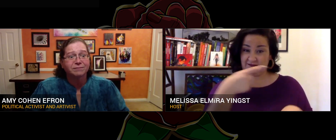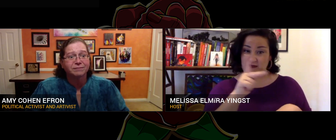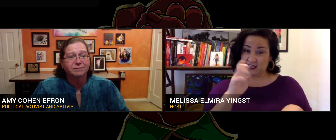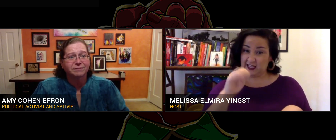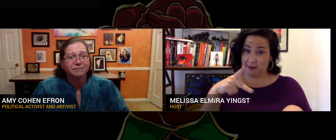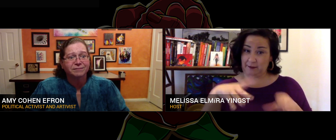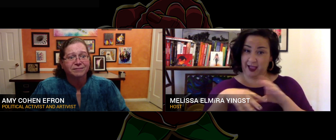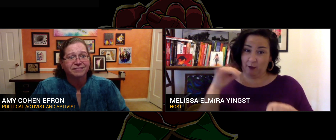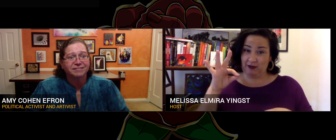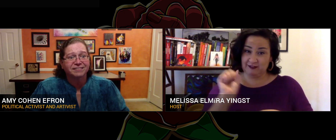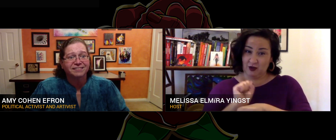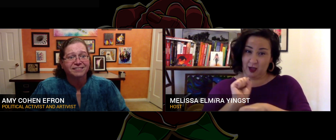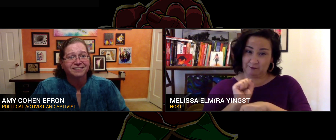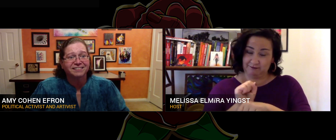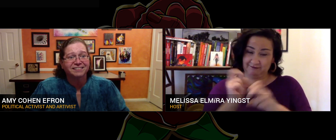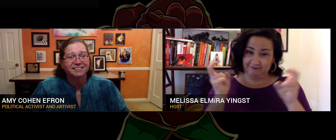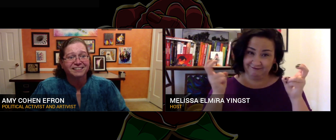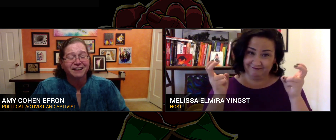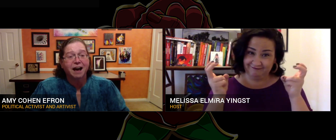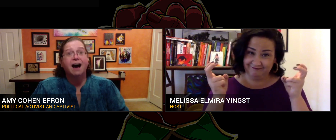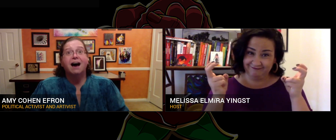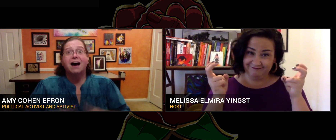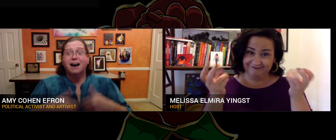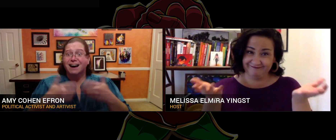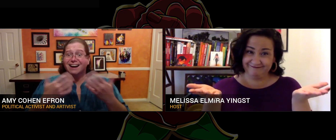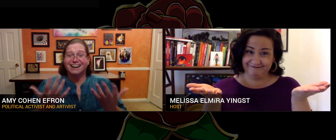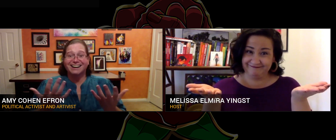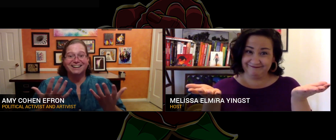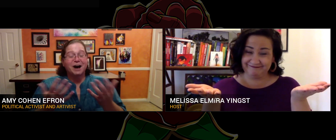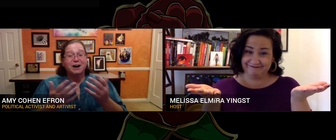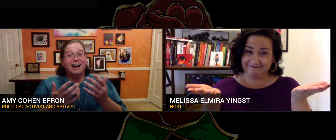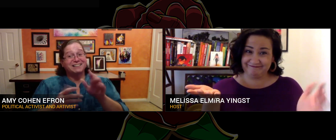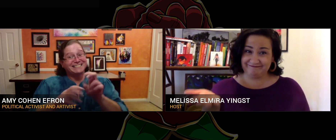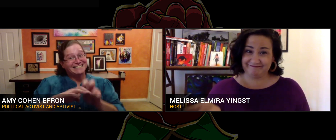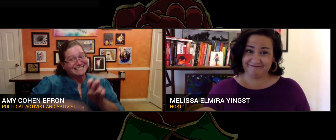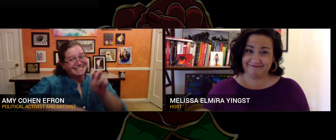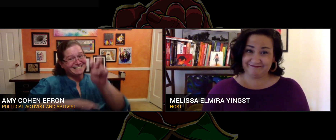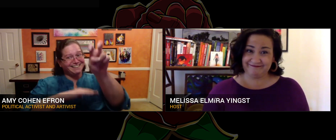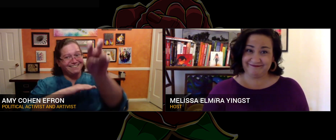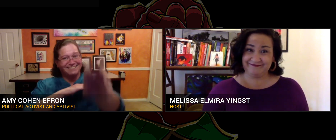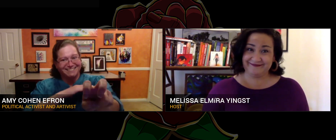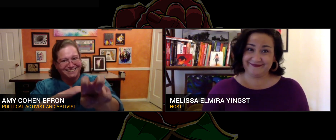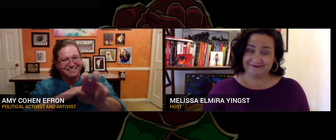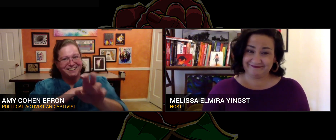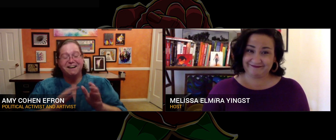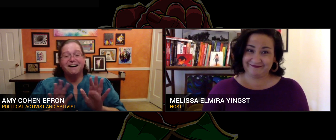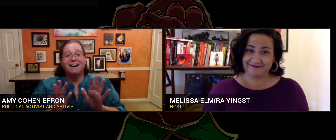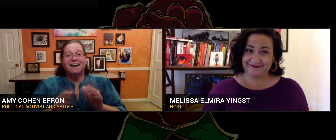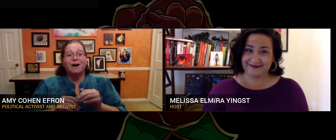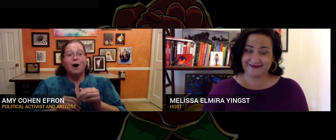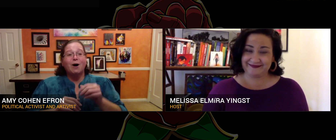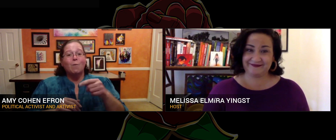position, Kemp would be out of job? We're getting too ahead.